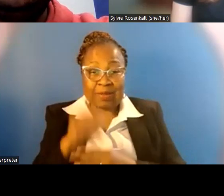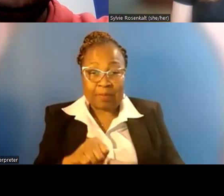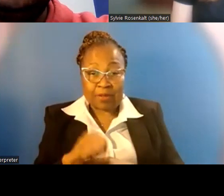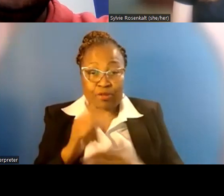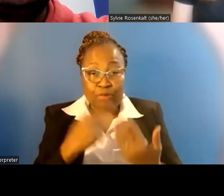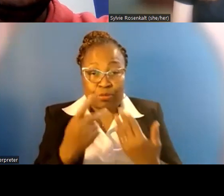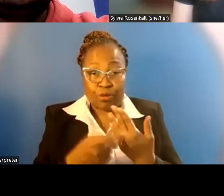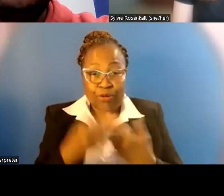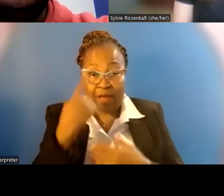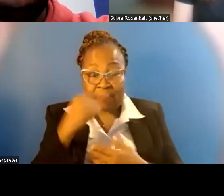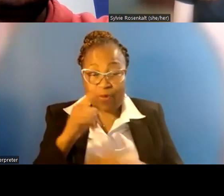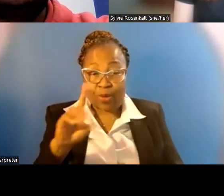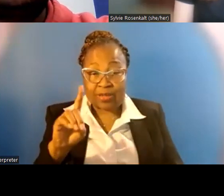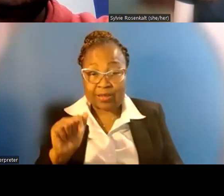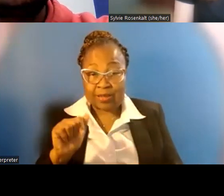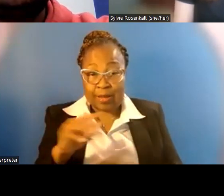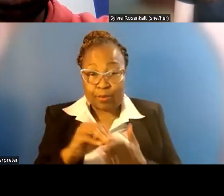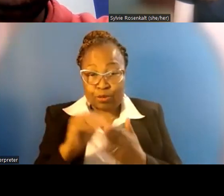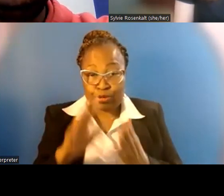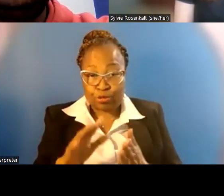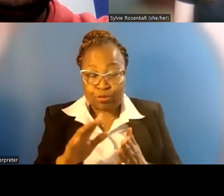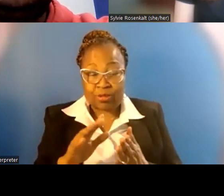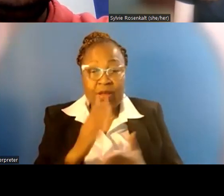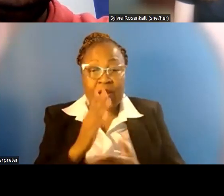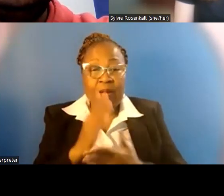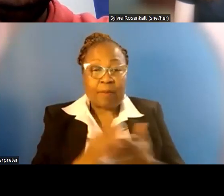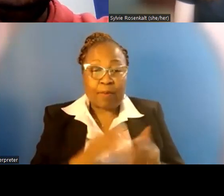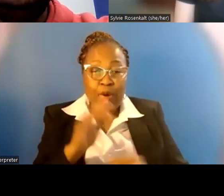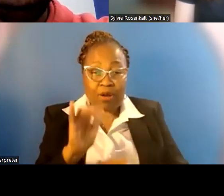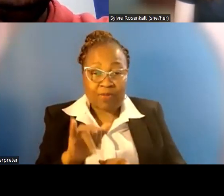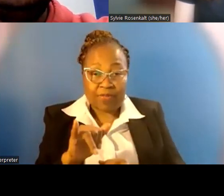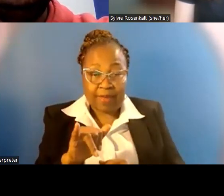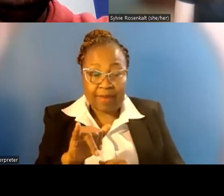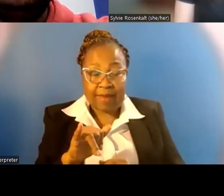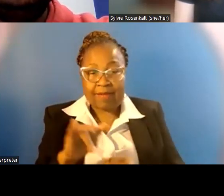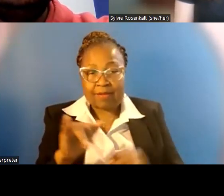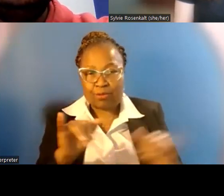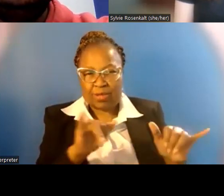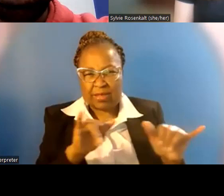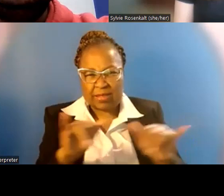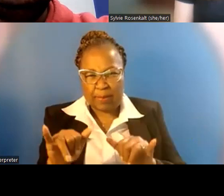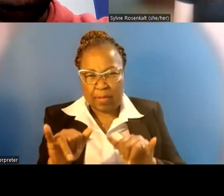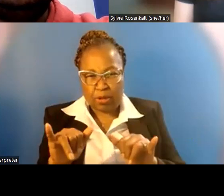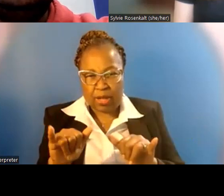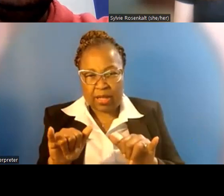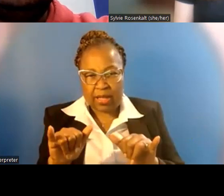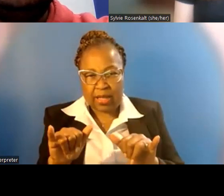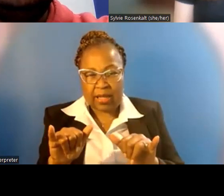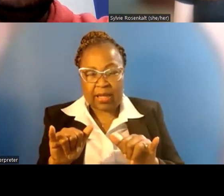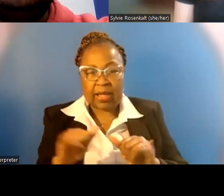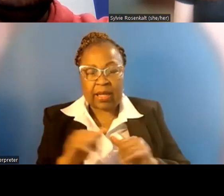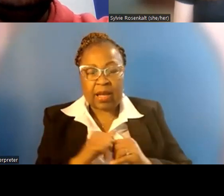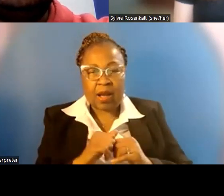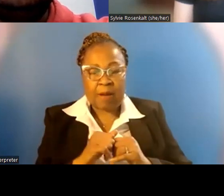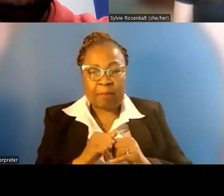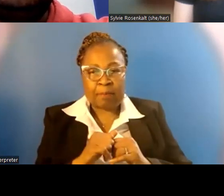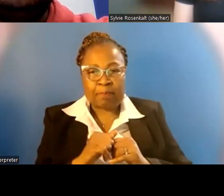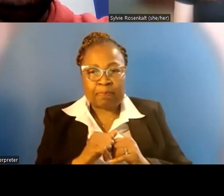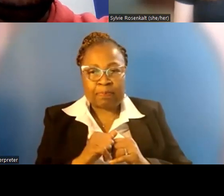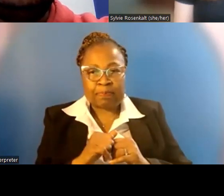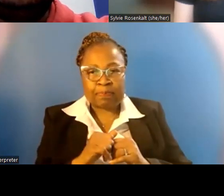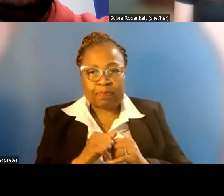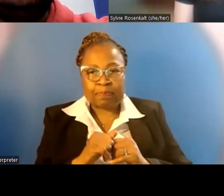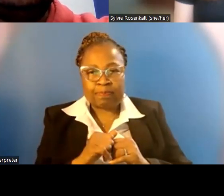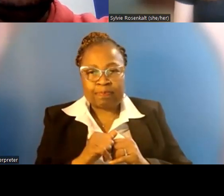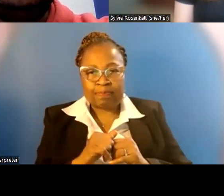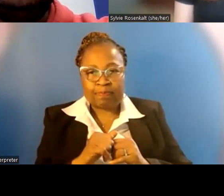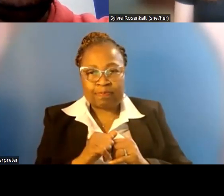And part of that was similarly to what we shared